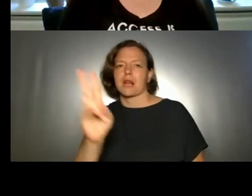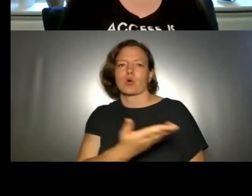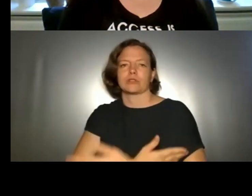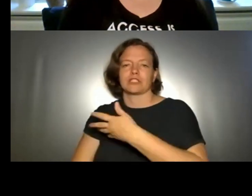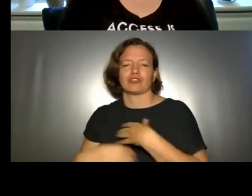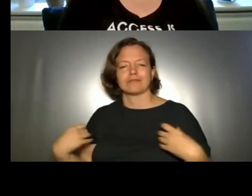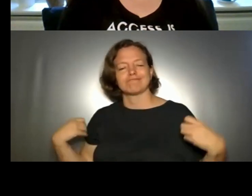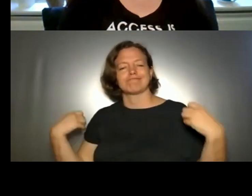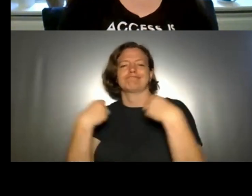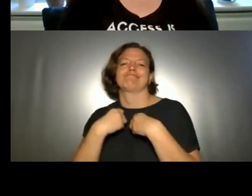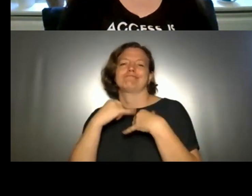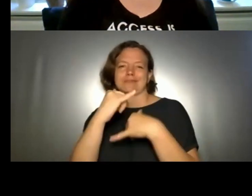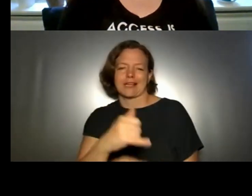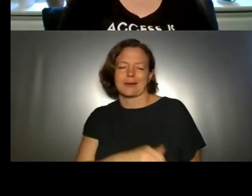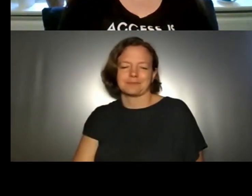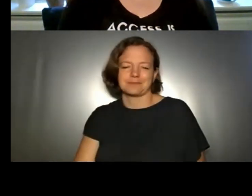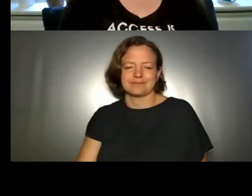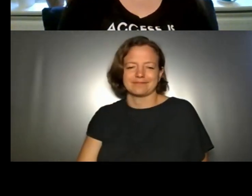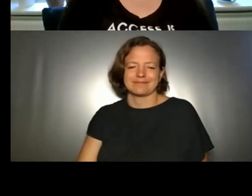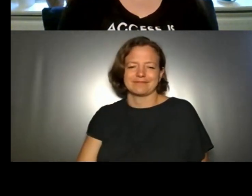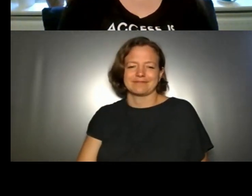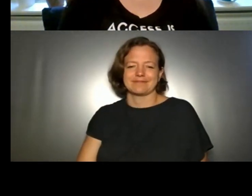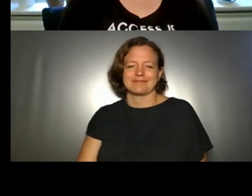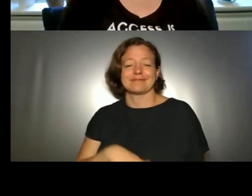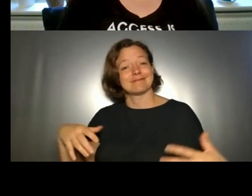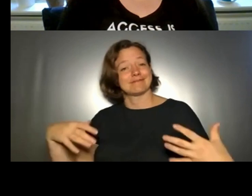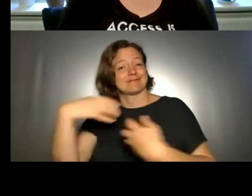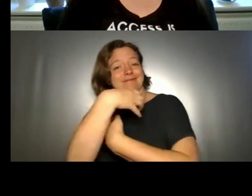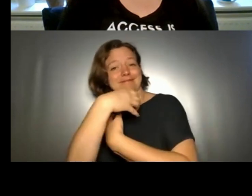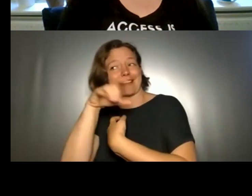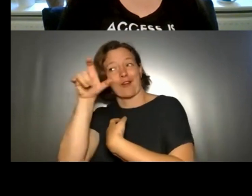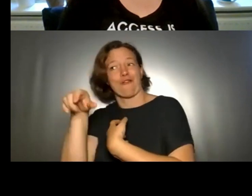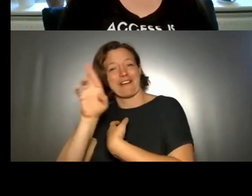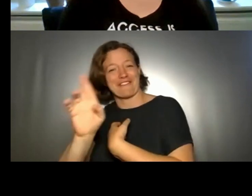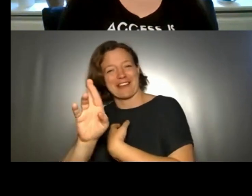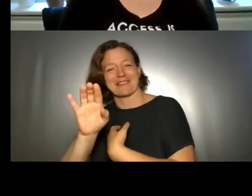And I am huddled with Edwin together on my sofa.